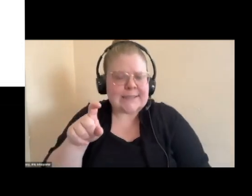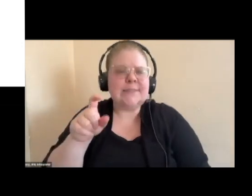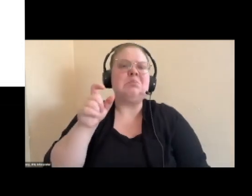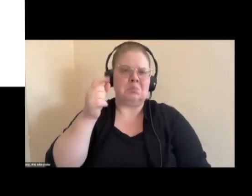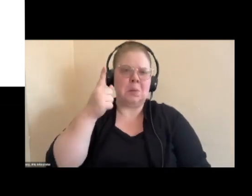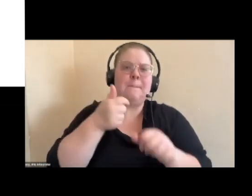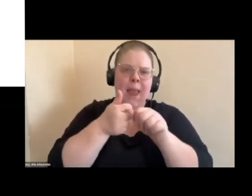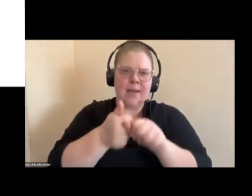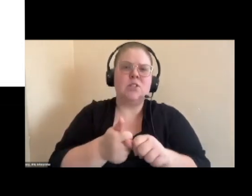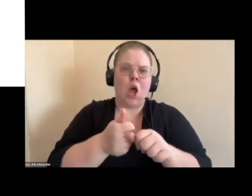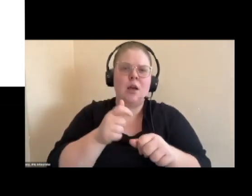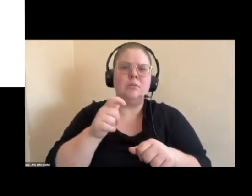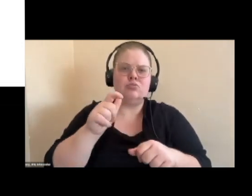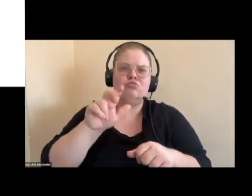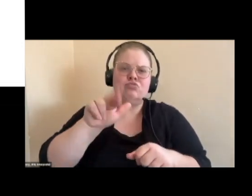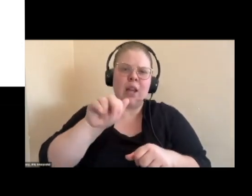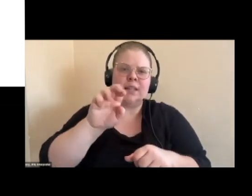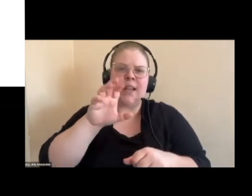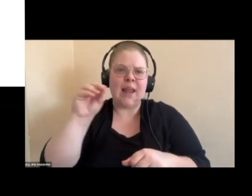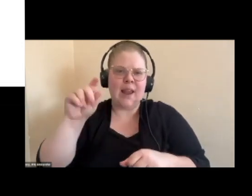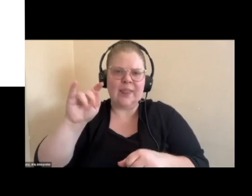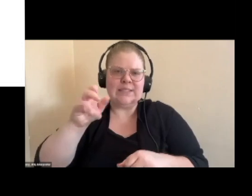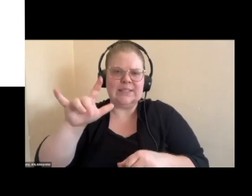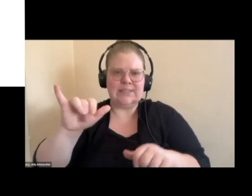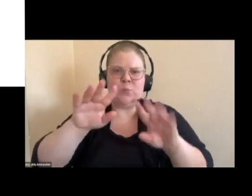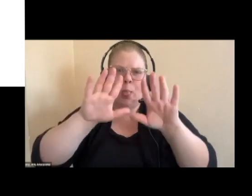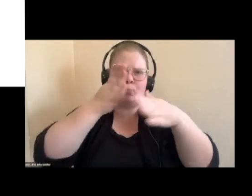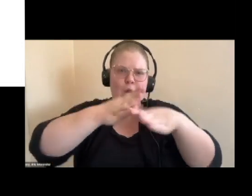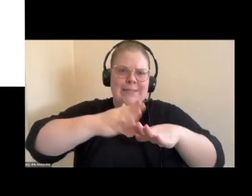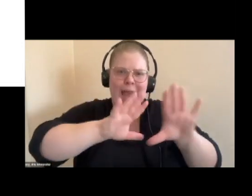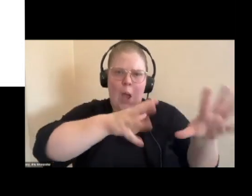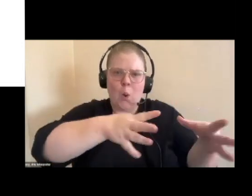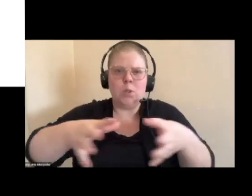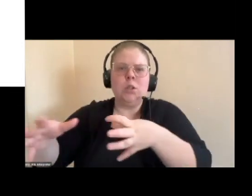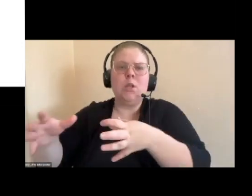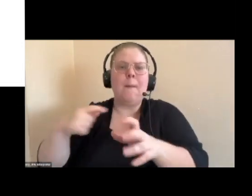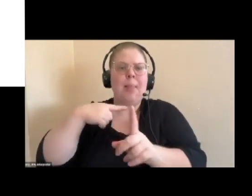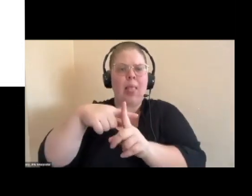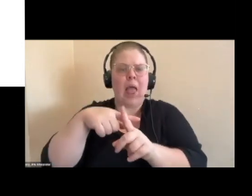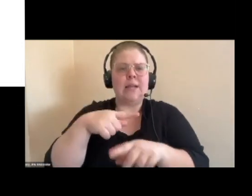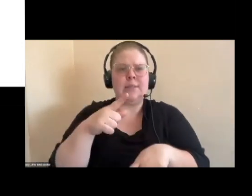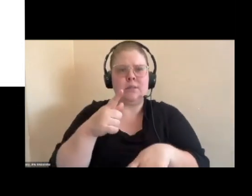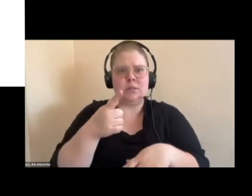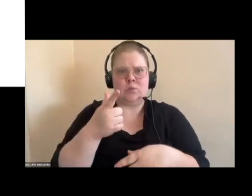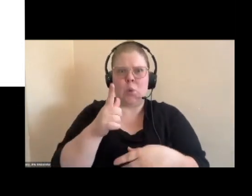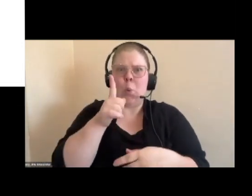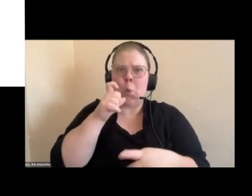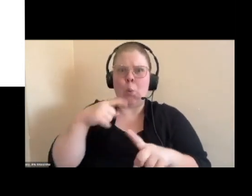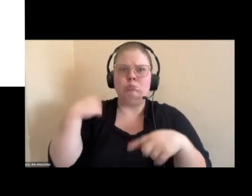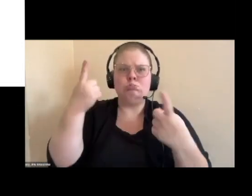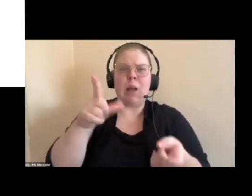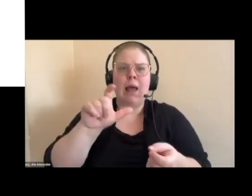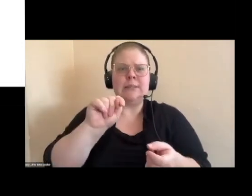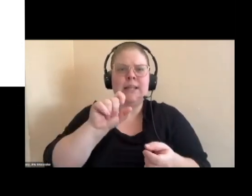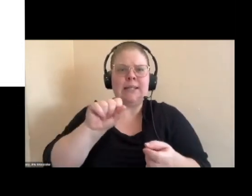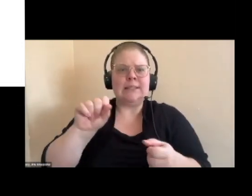And then who utilizes LTSS broken by, down by race and ethnicity.